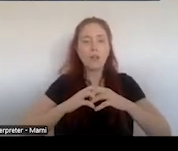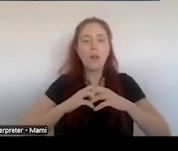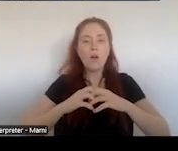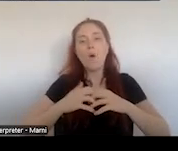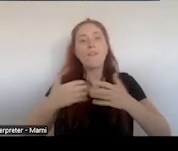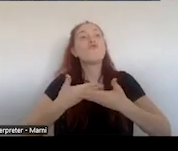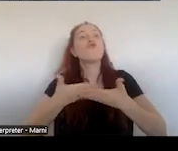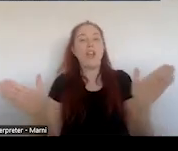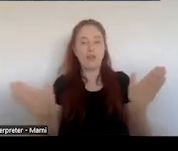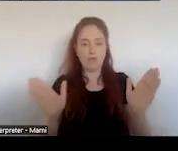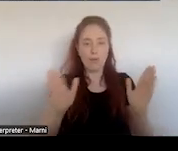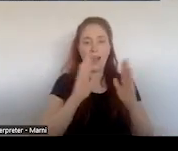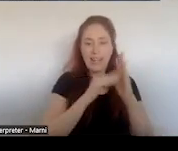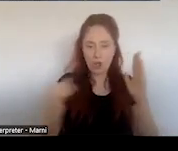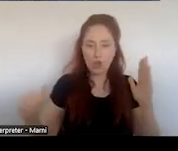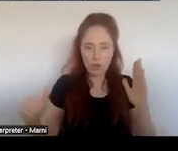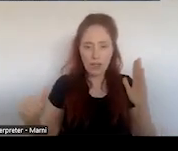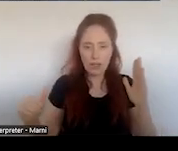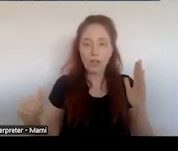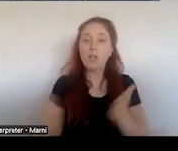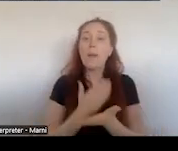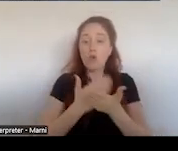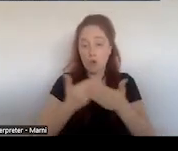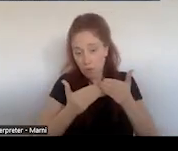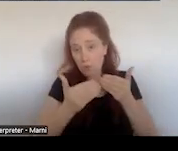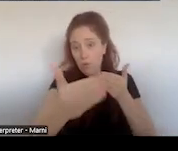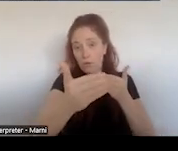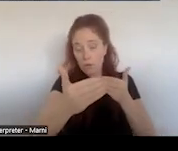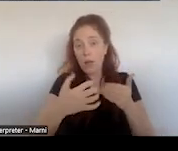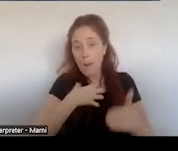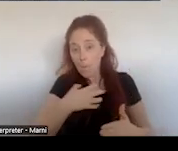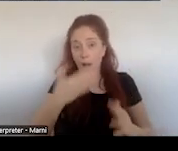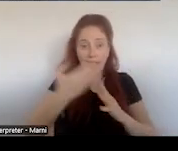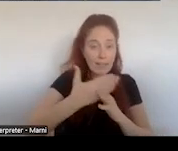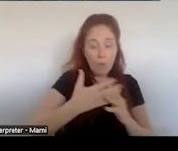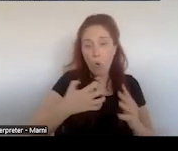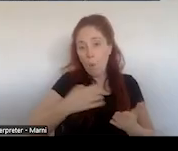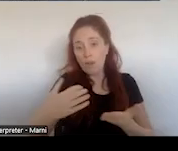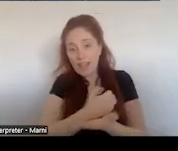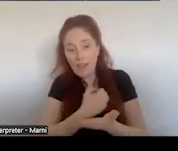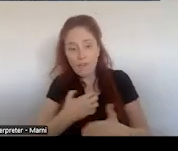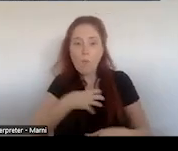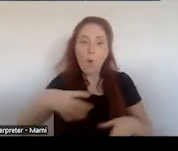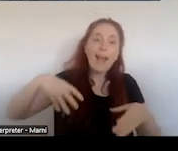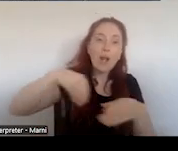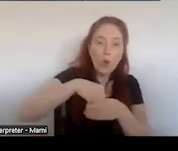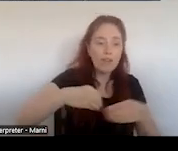cultural sector, to provide safer, more accessible and more inclusive workplaces and businesses.